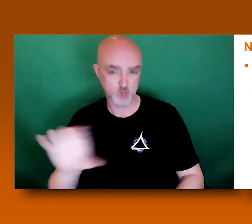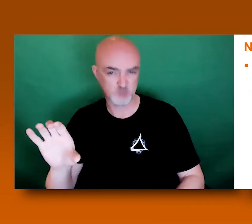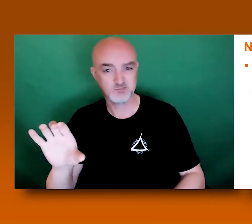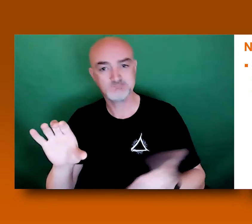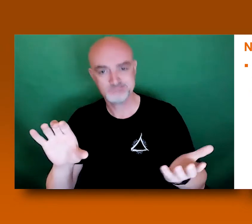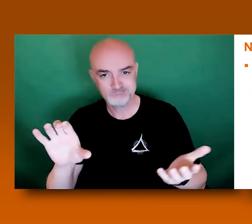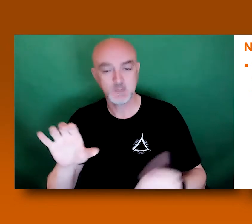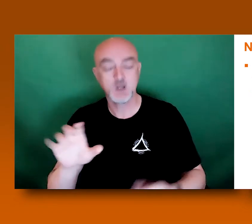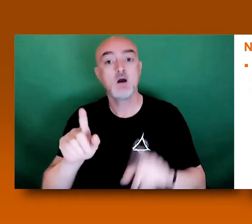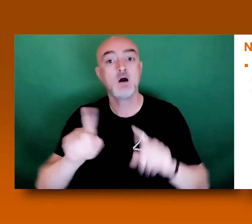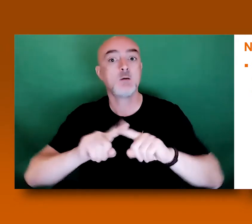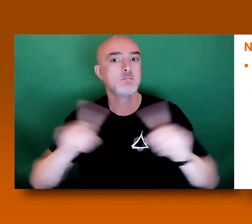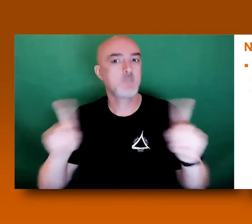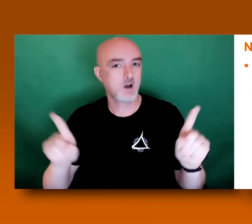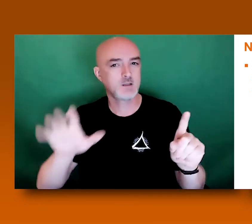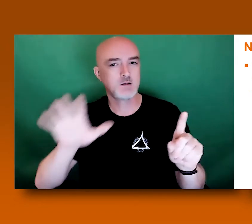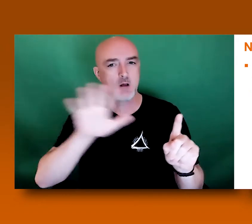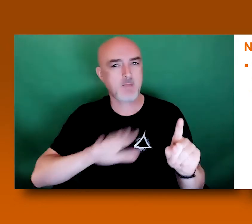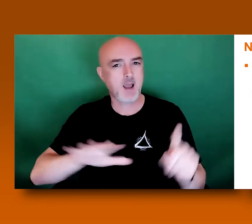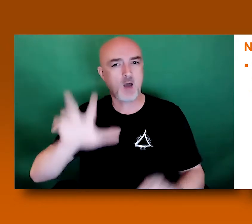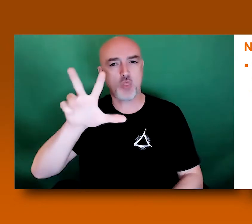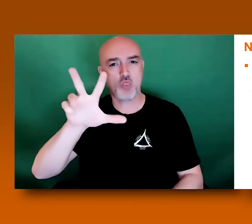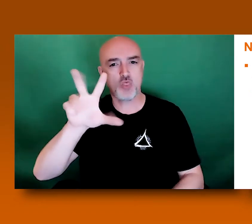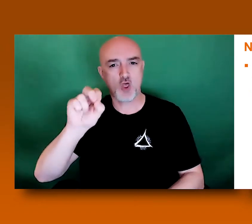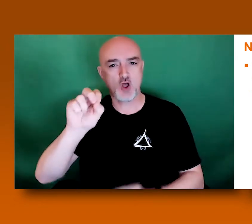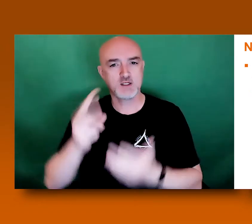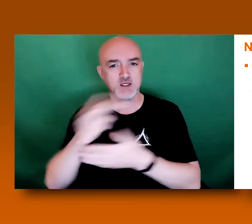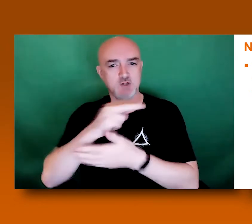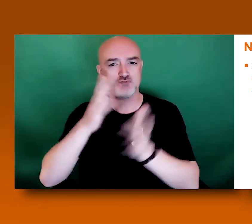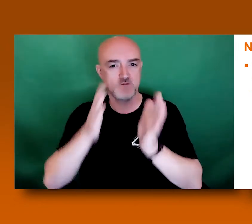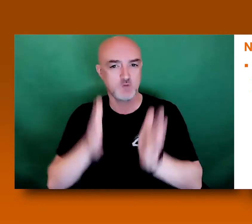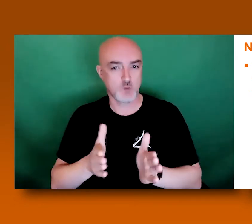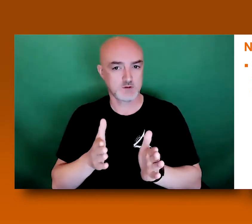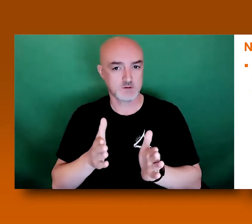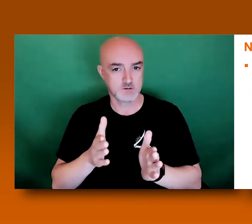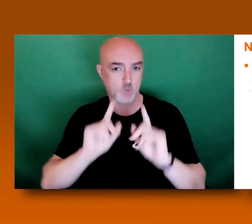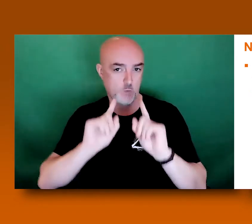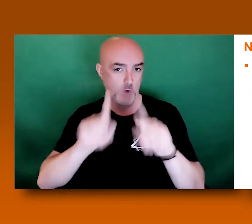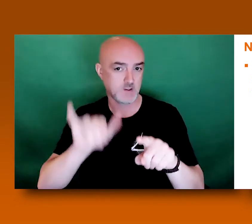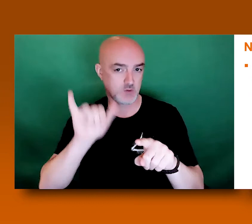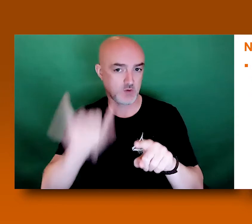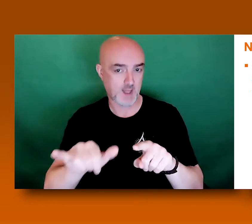it was indeed virtually on Zoom, but there were about 30 reviewers in the room